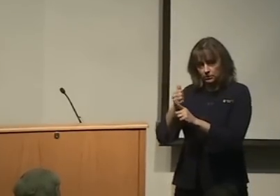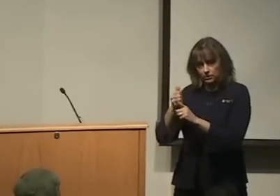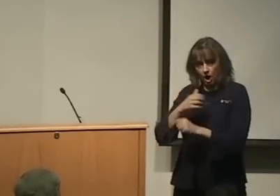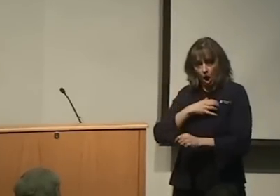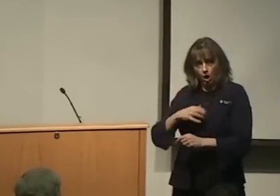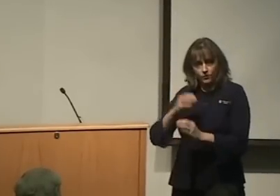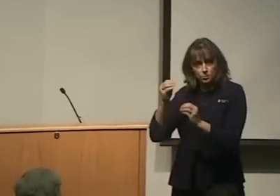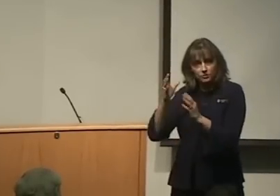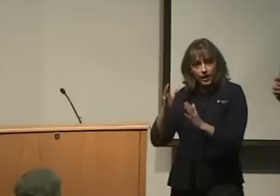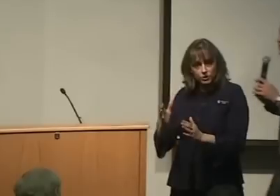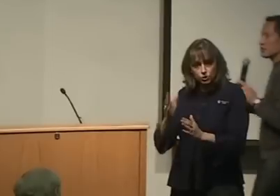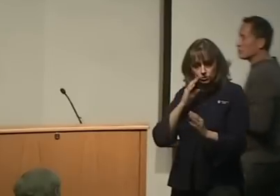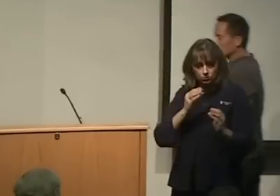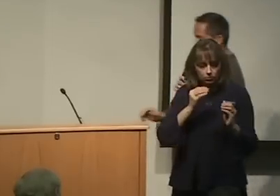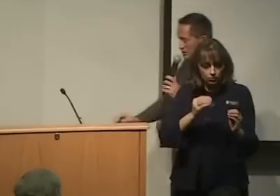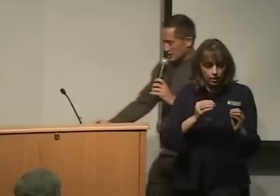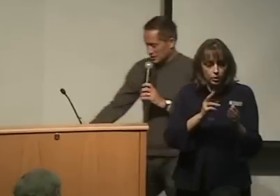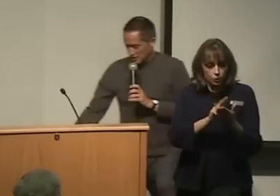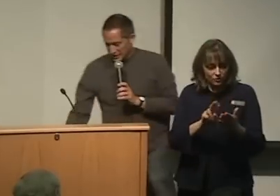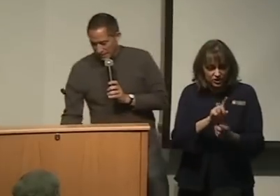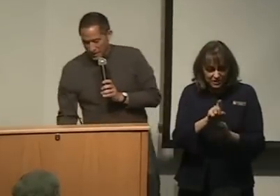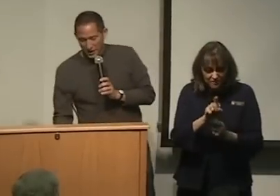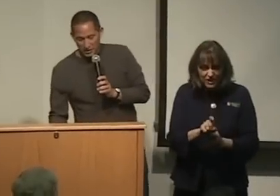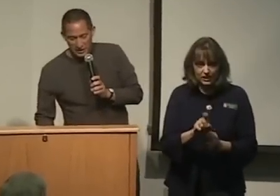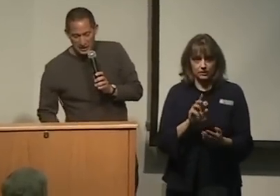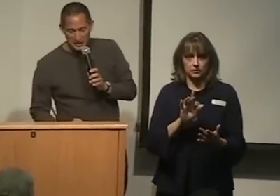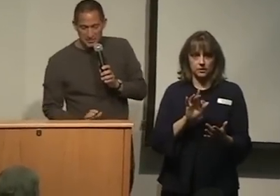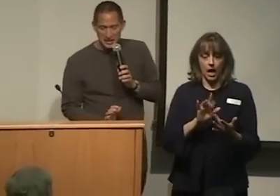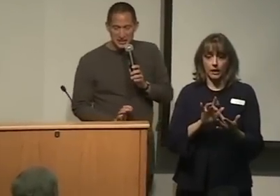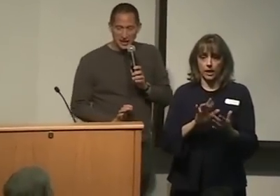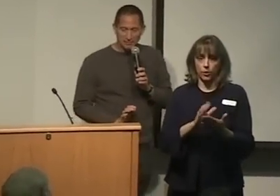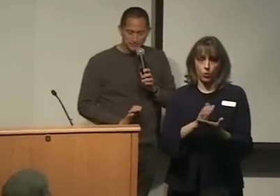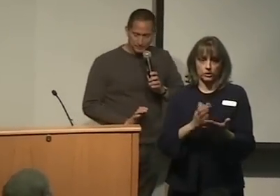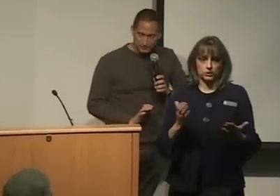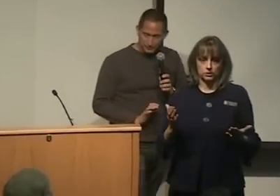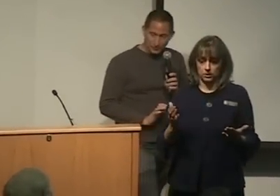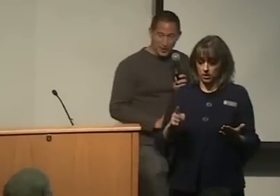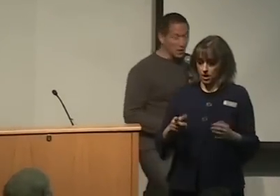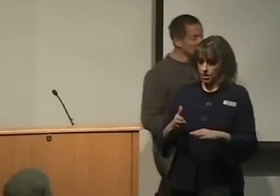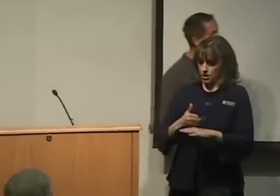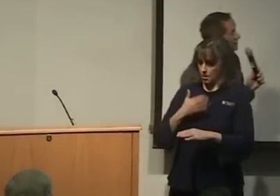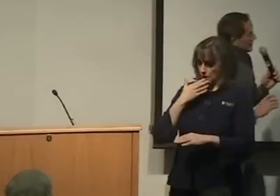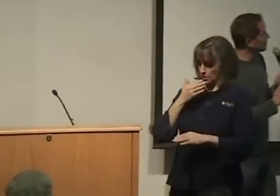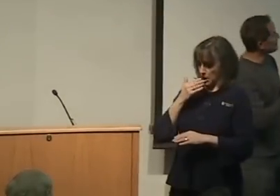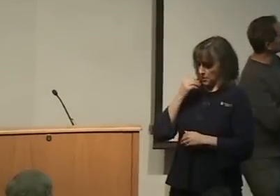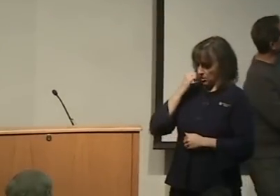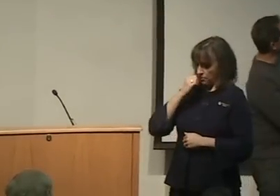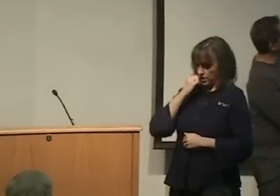So what are we going to do to get better in the meantime? Oh, the other thing about the competition is